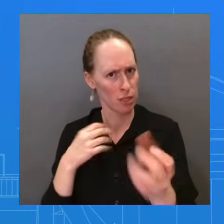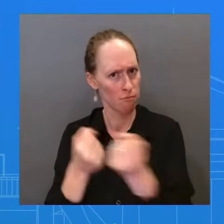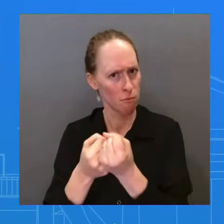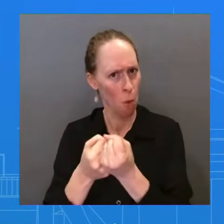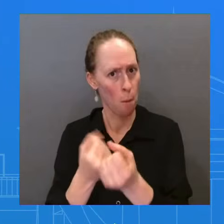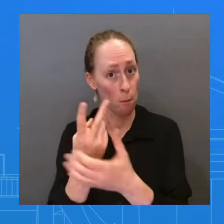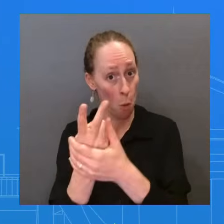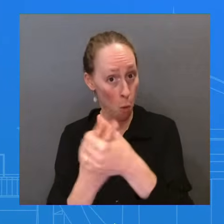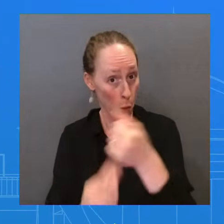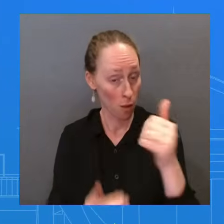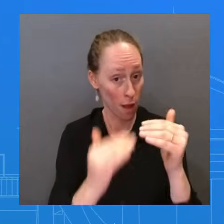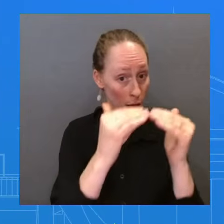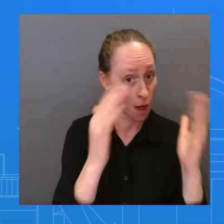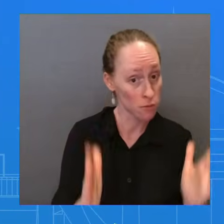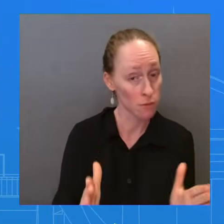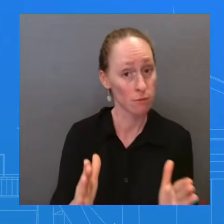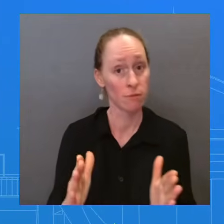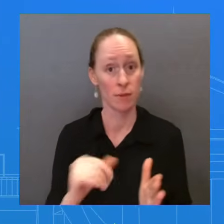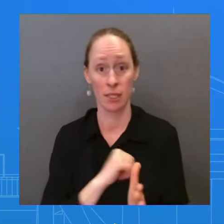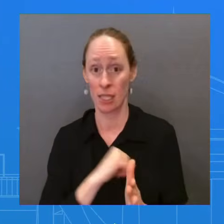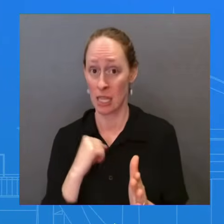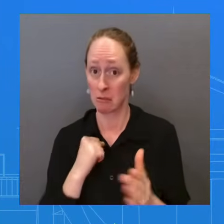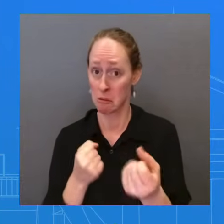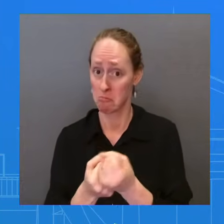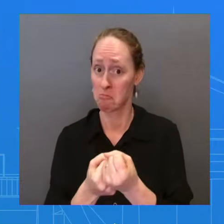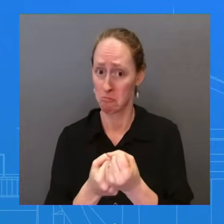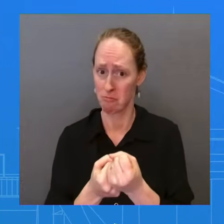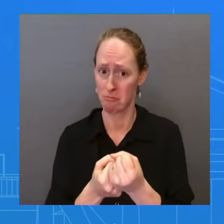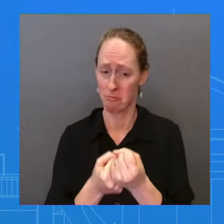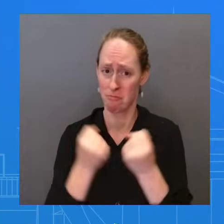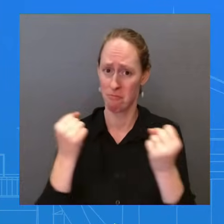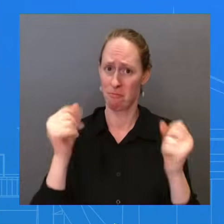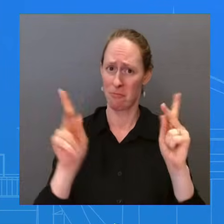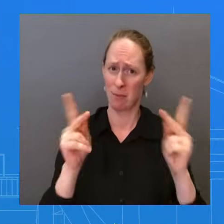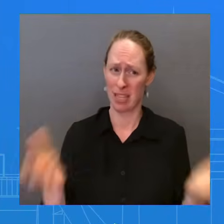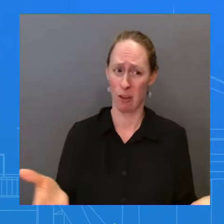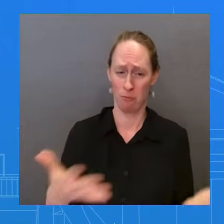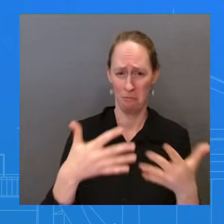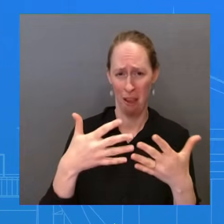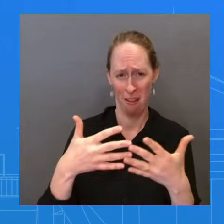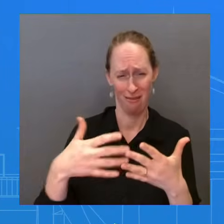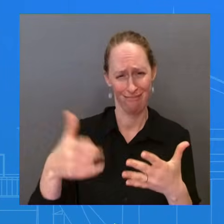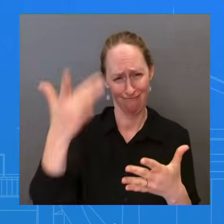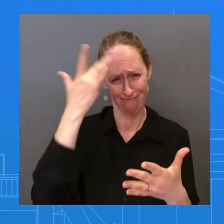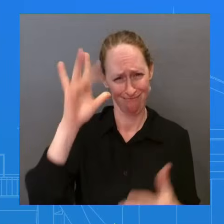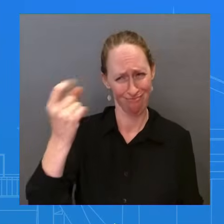And I think the American people are smart enough to realize that -- that if we just walk away from this